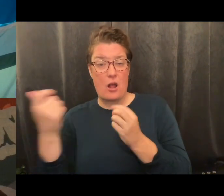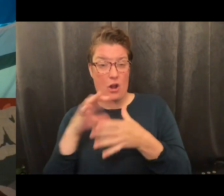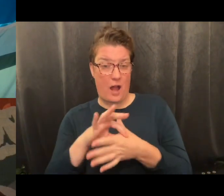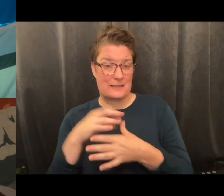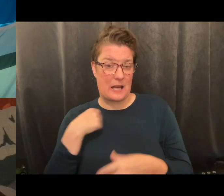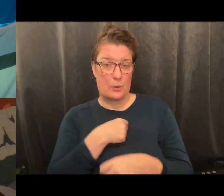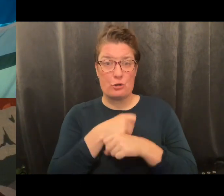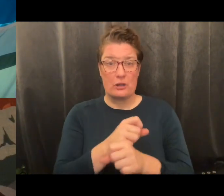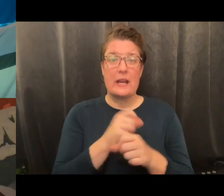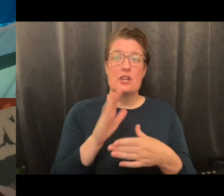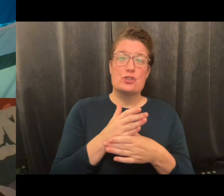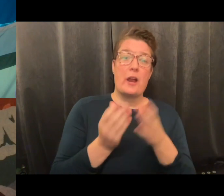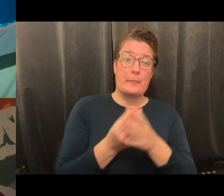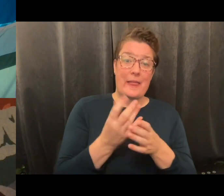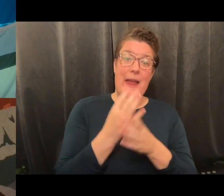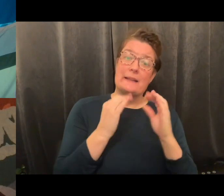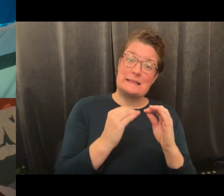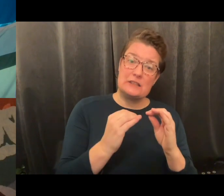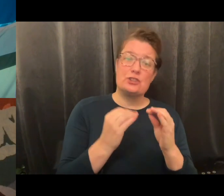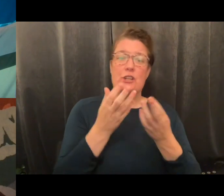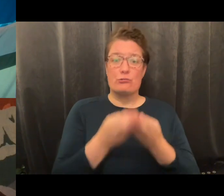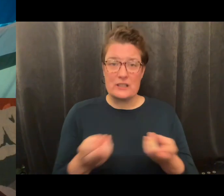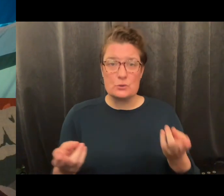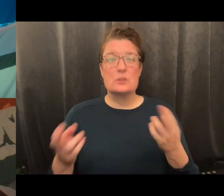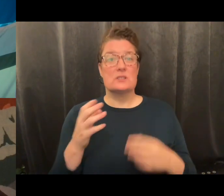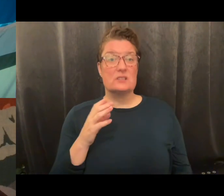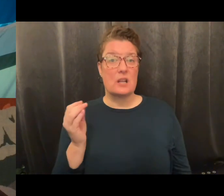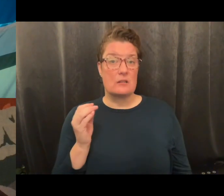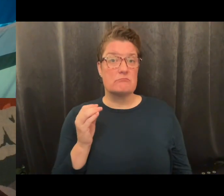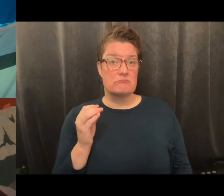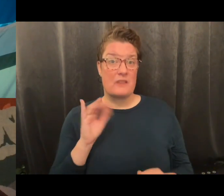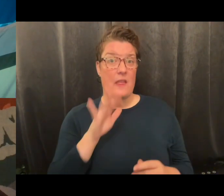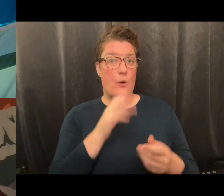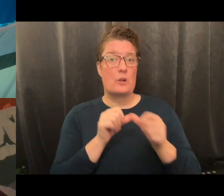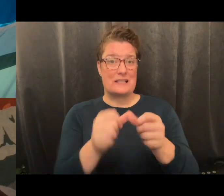continue to support our work. So, um, you're welcome to keep supporting us on Patreon and